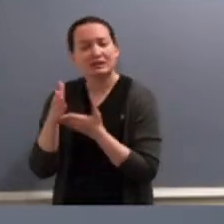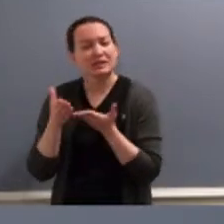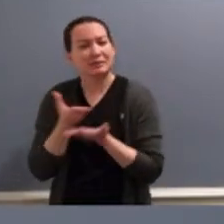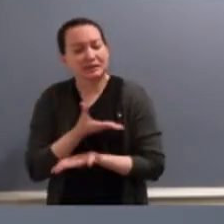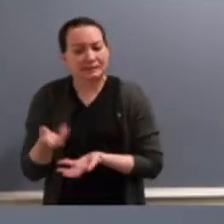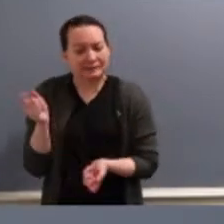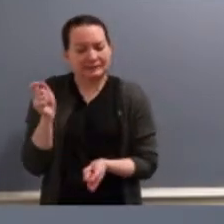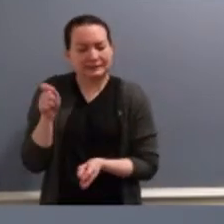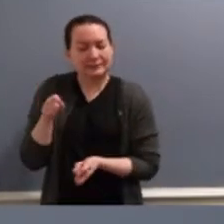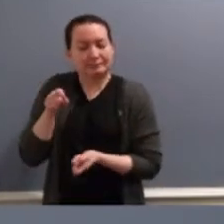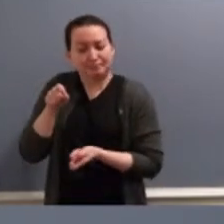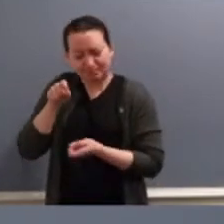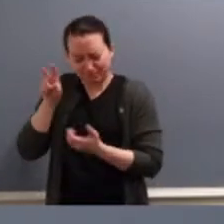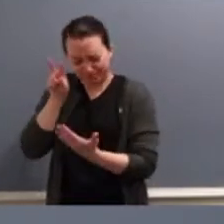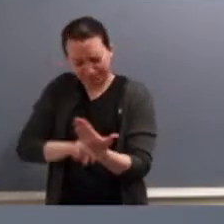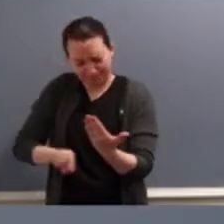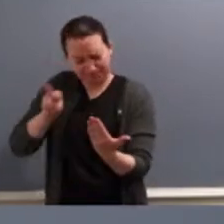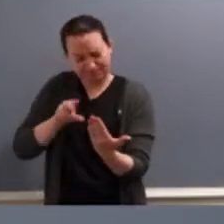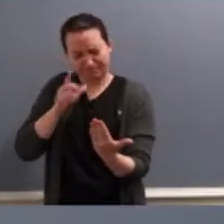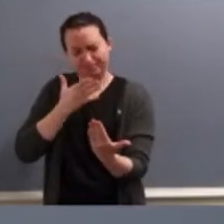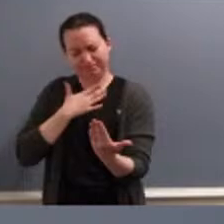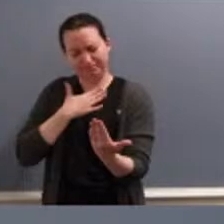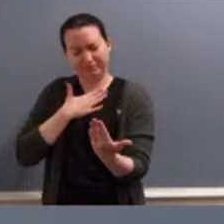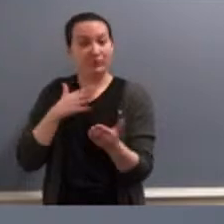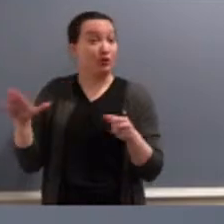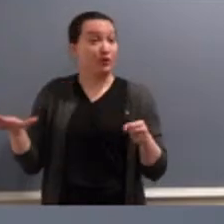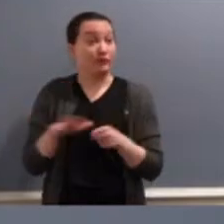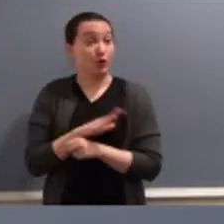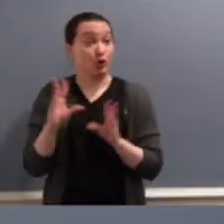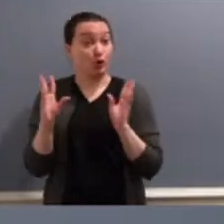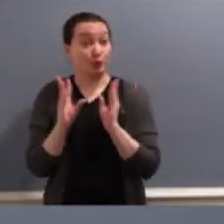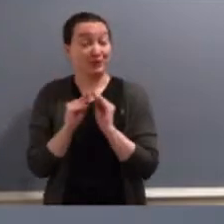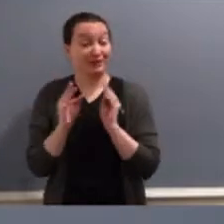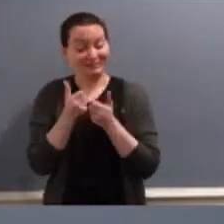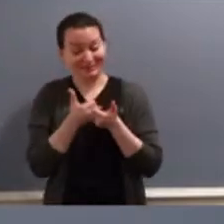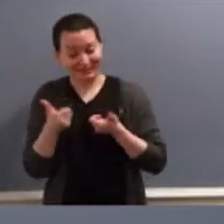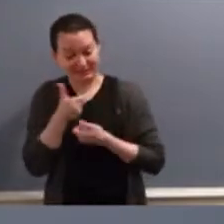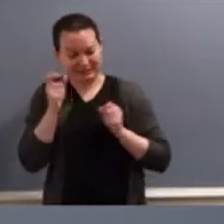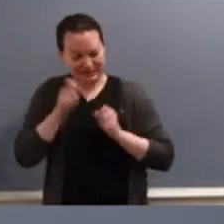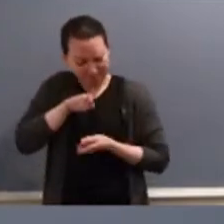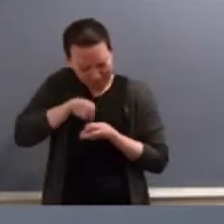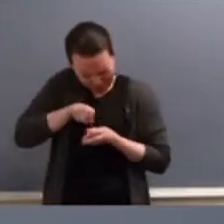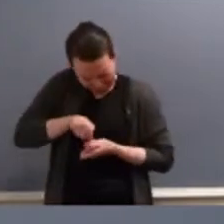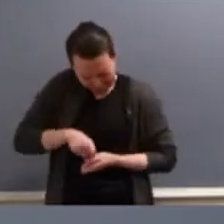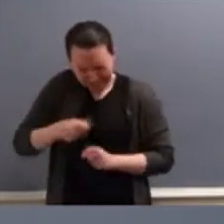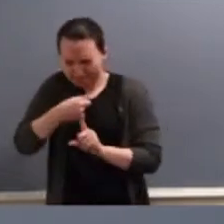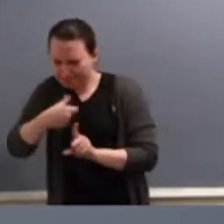I'm looking at I'll have my full meeting with the administrator to be able to go through this entire